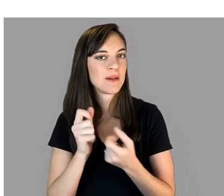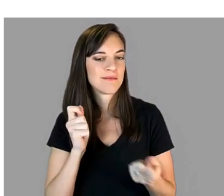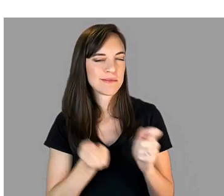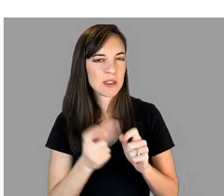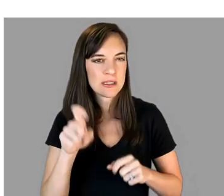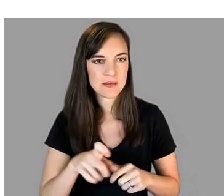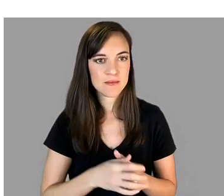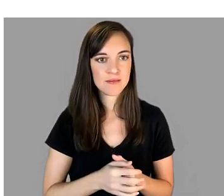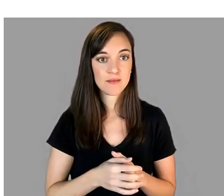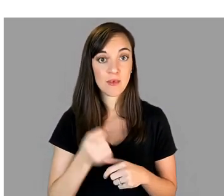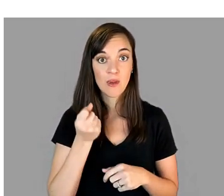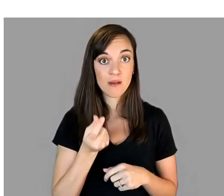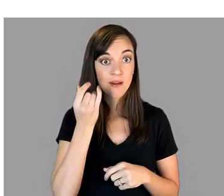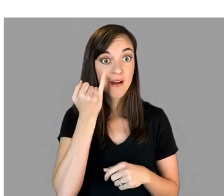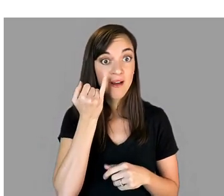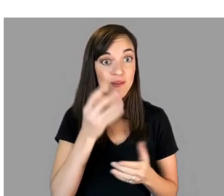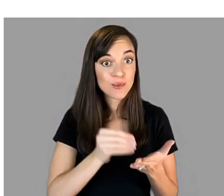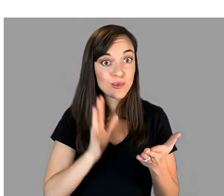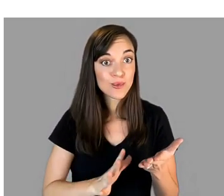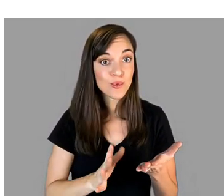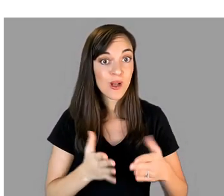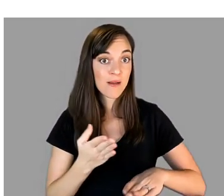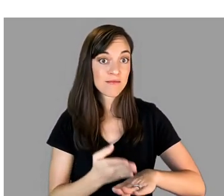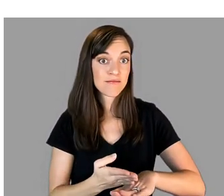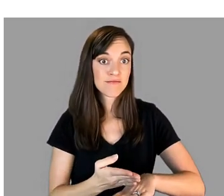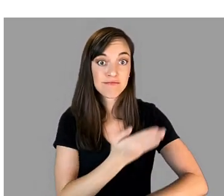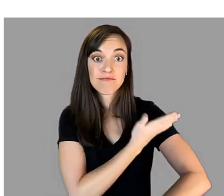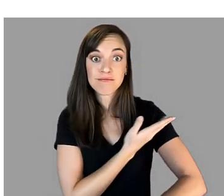adjustments in the instruction or accommodations need to be made.